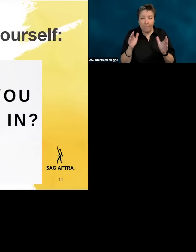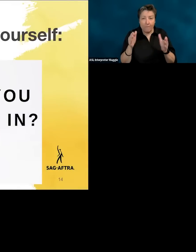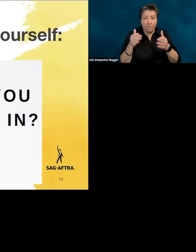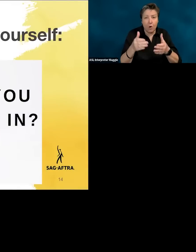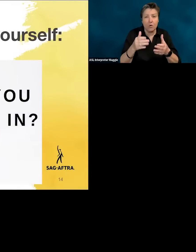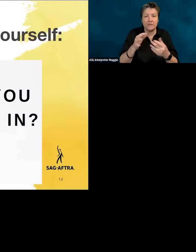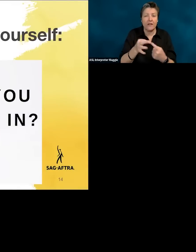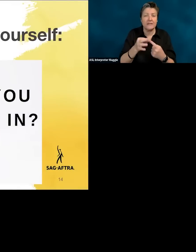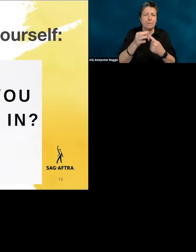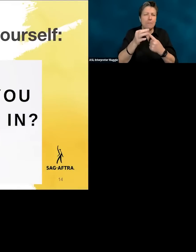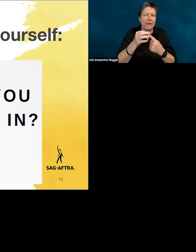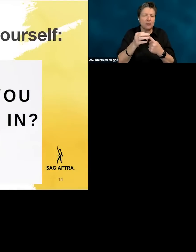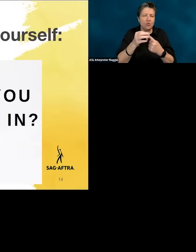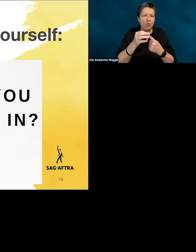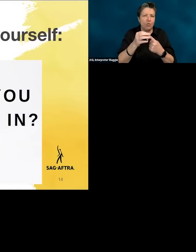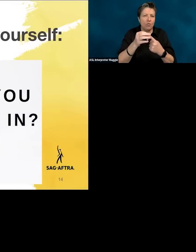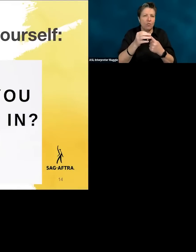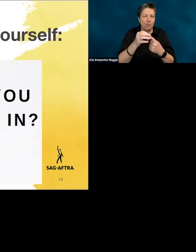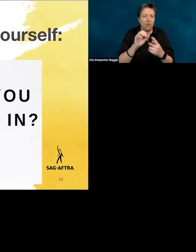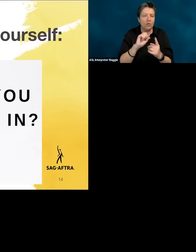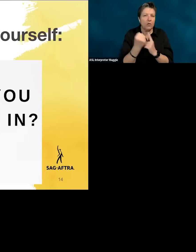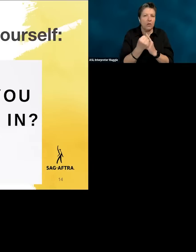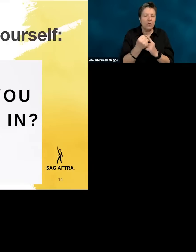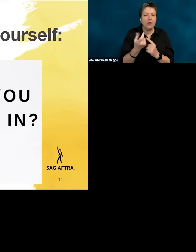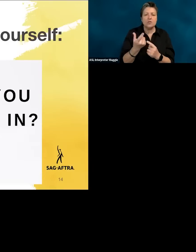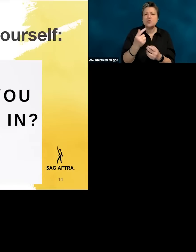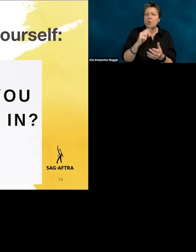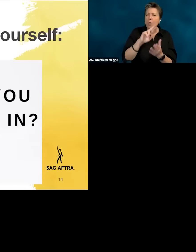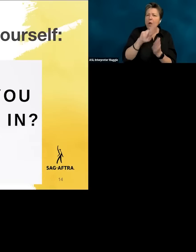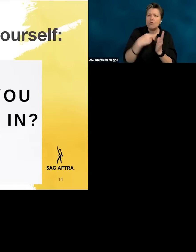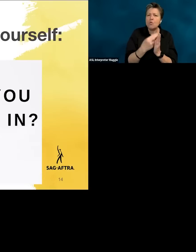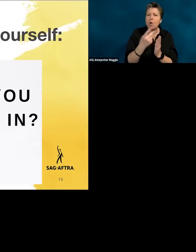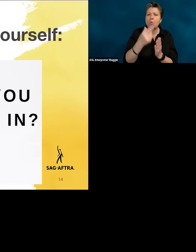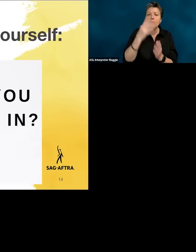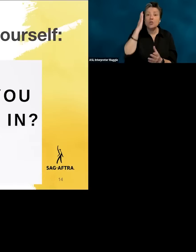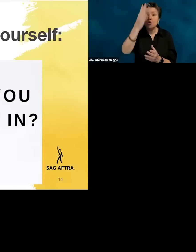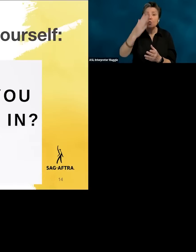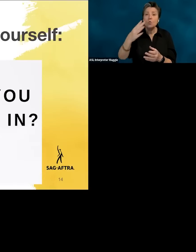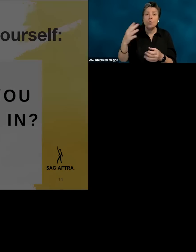and you wanna answer this question, what role would you win the gold medal in?